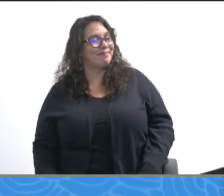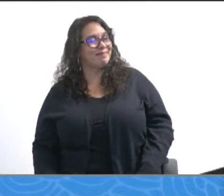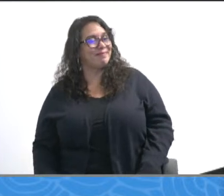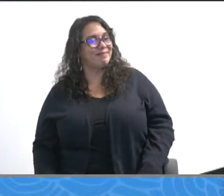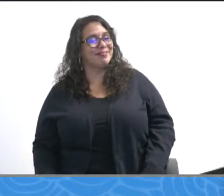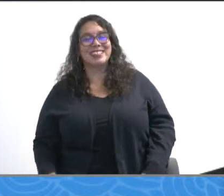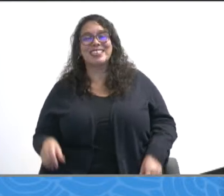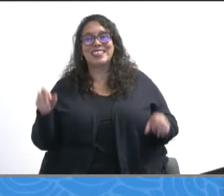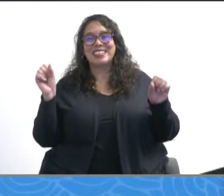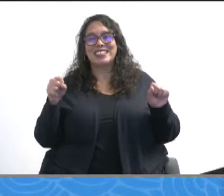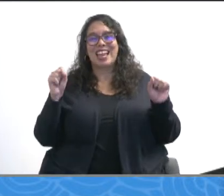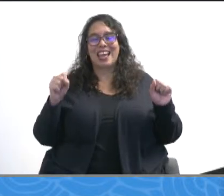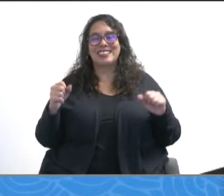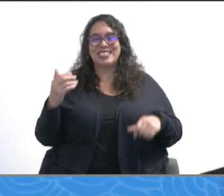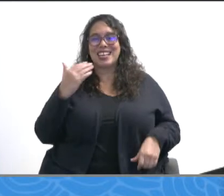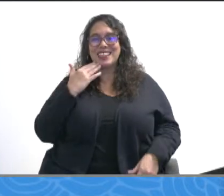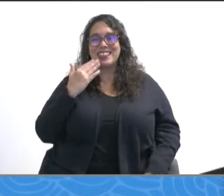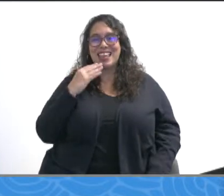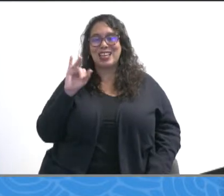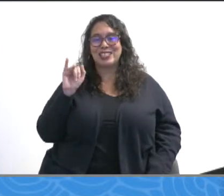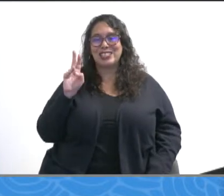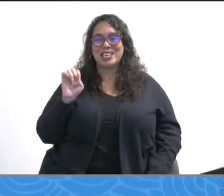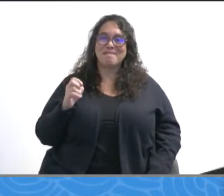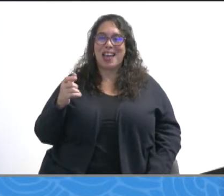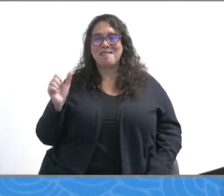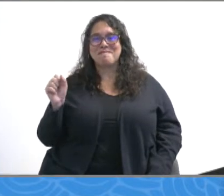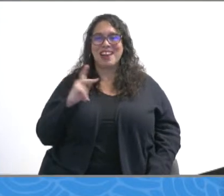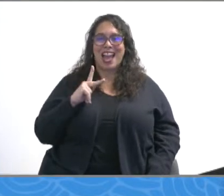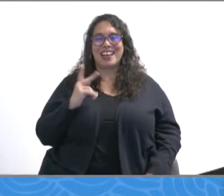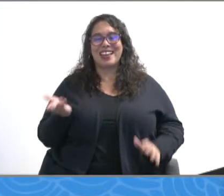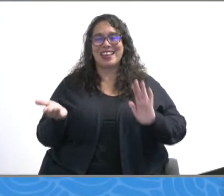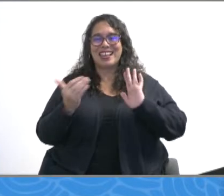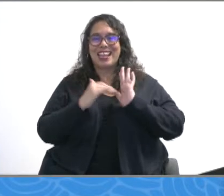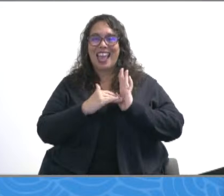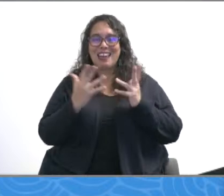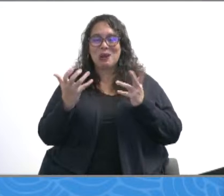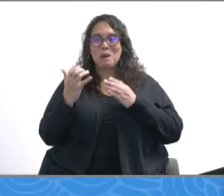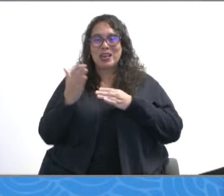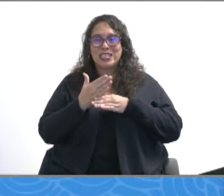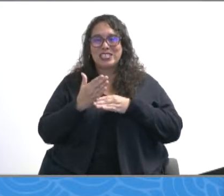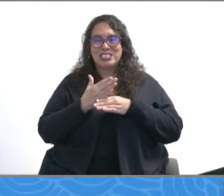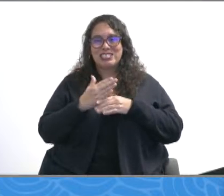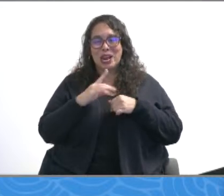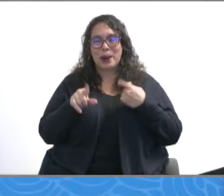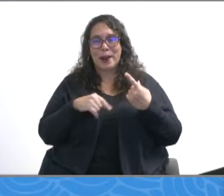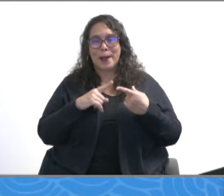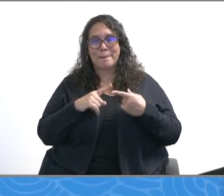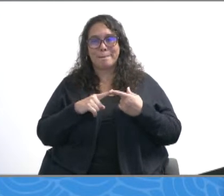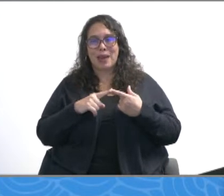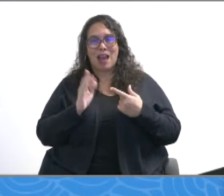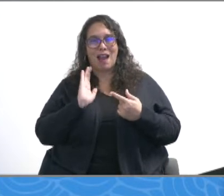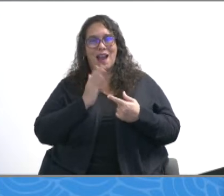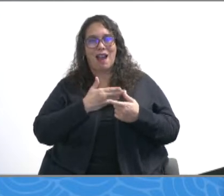All right, thank you, Jim. So yes, I'm back. And I just wanted to, again, just share about our efforts that we have underway.